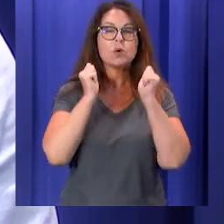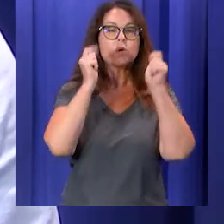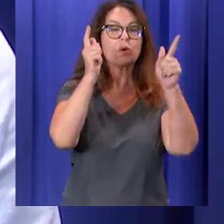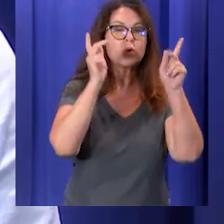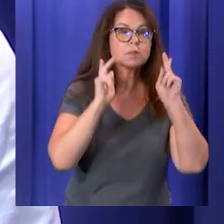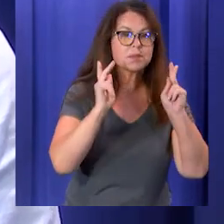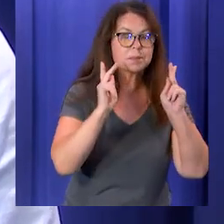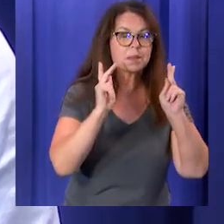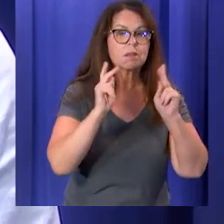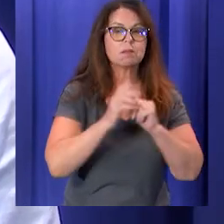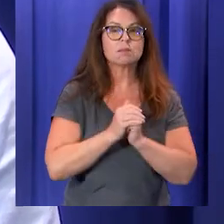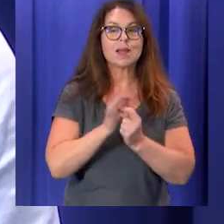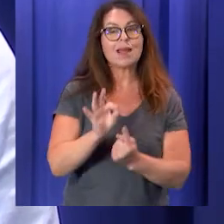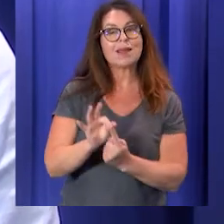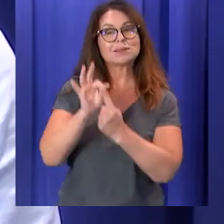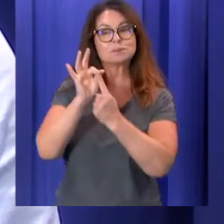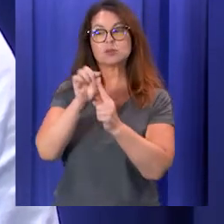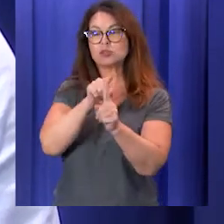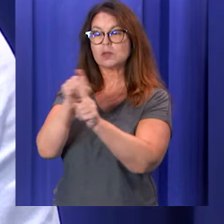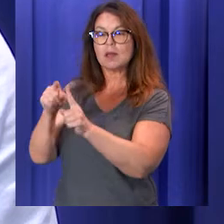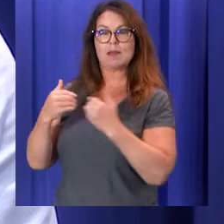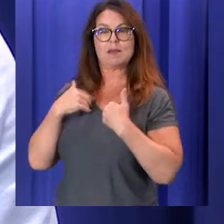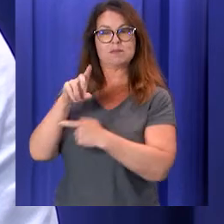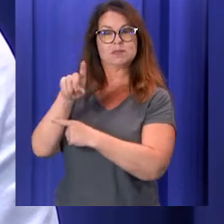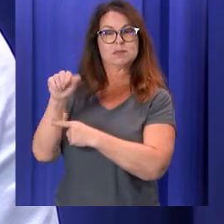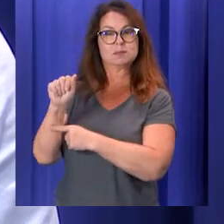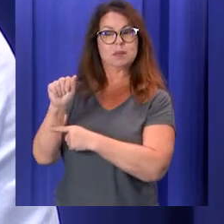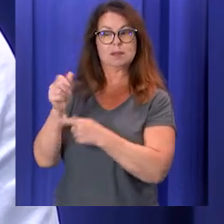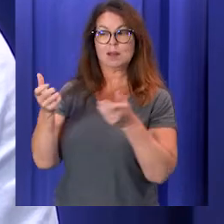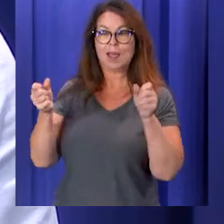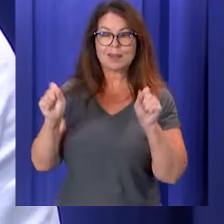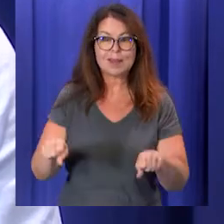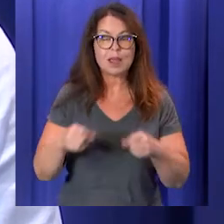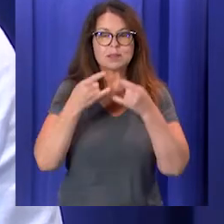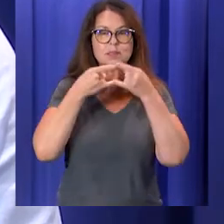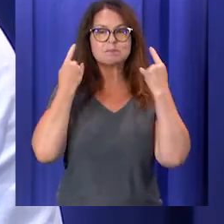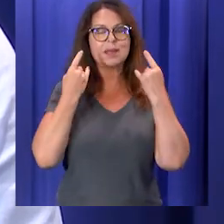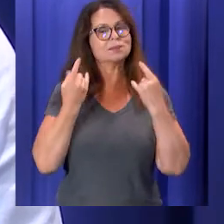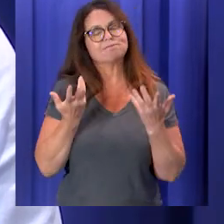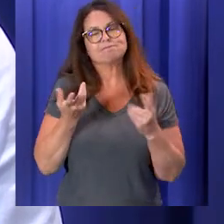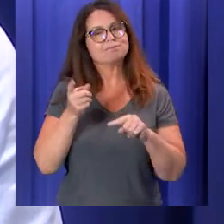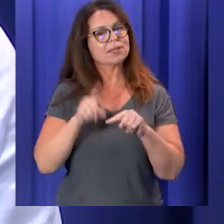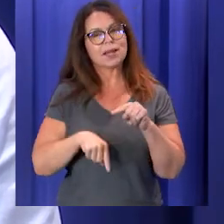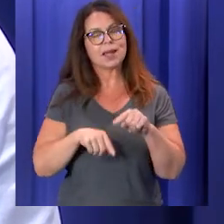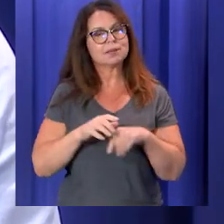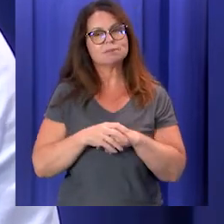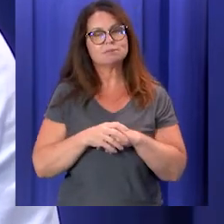can wear a mask or can receive the vaccine at this time. It is not our intention to exclude any of those people,